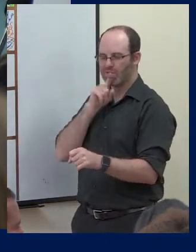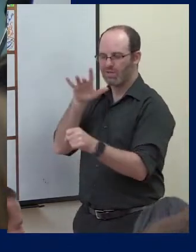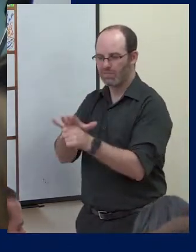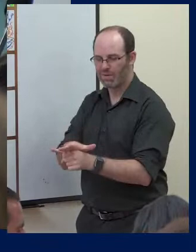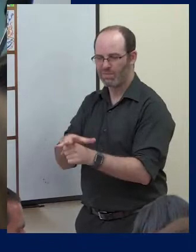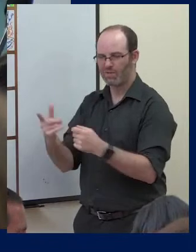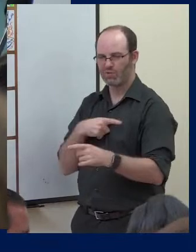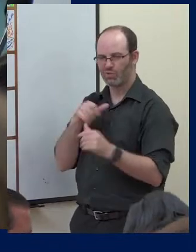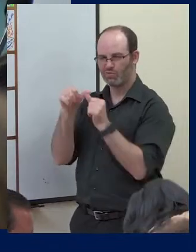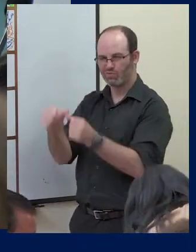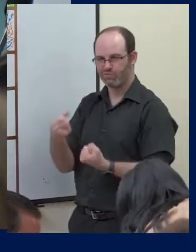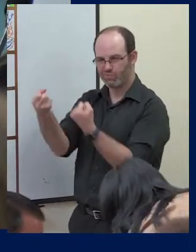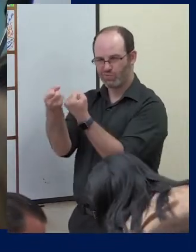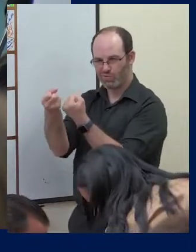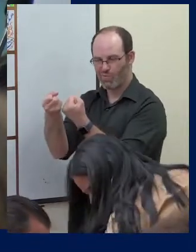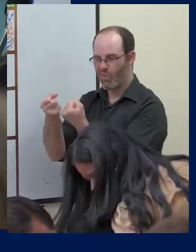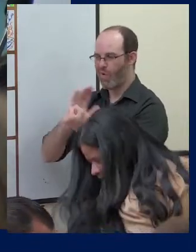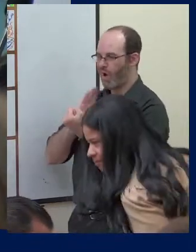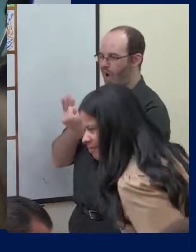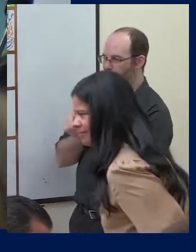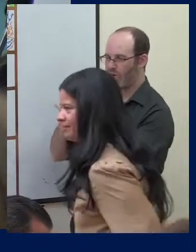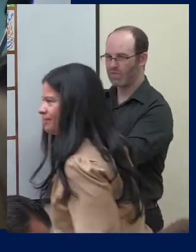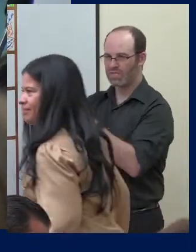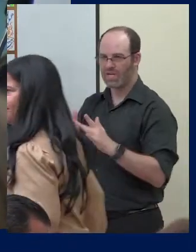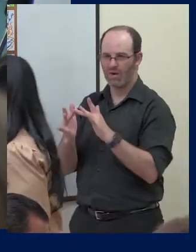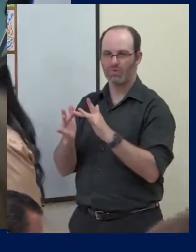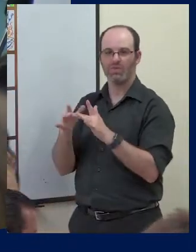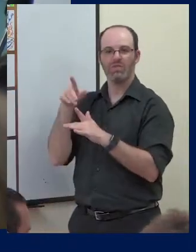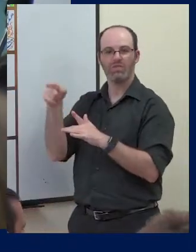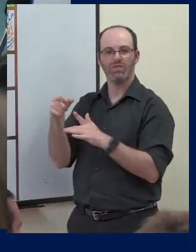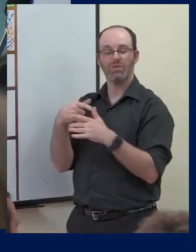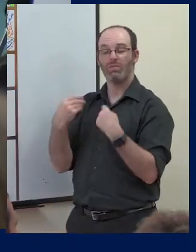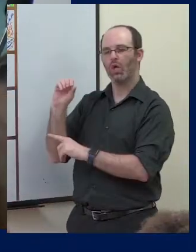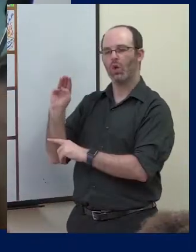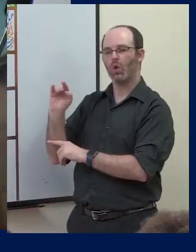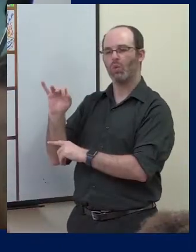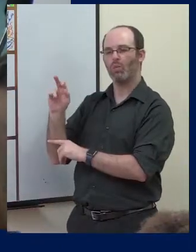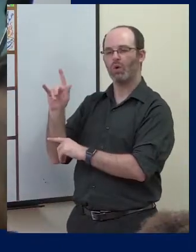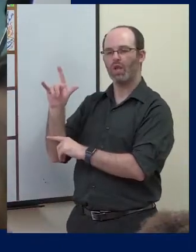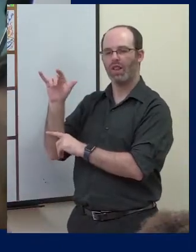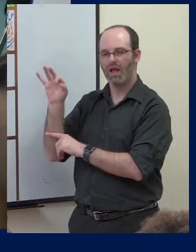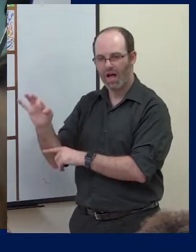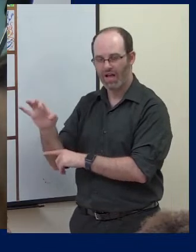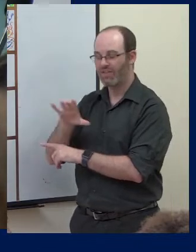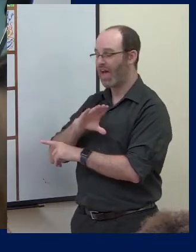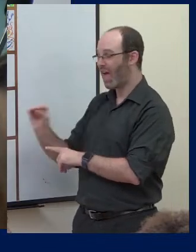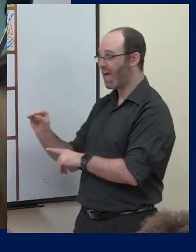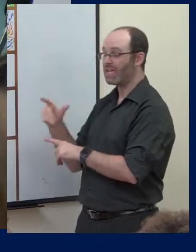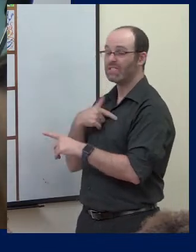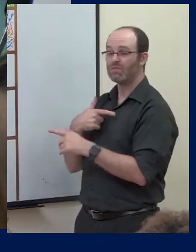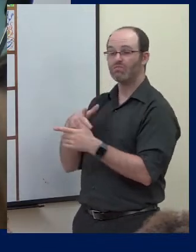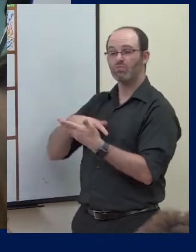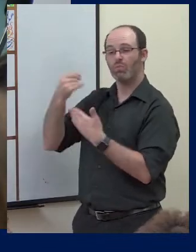support our member network, providing solutions by community for community. That is why organizations like community life and initiatives like life is precious program